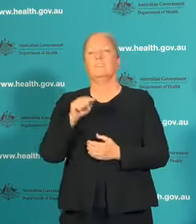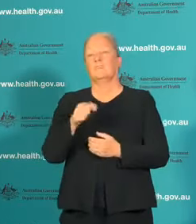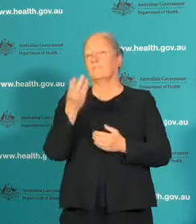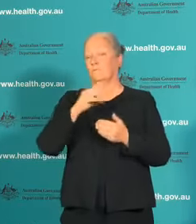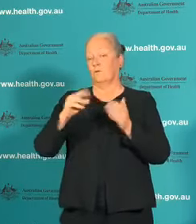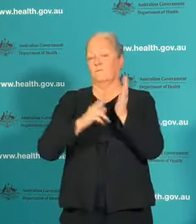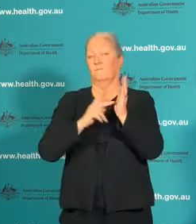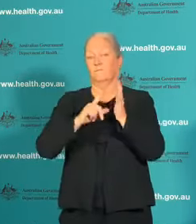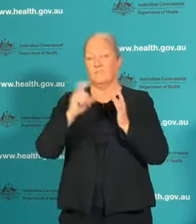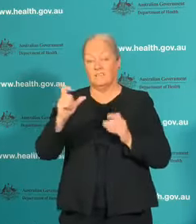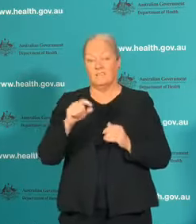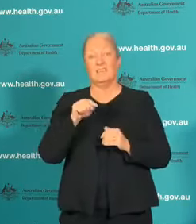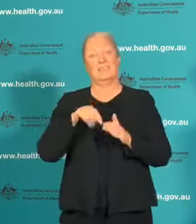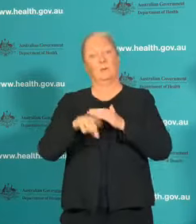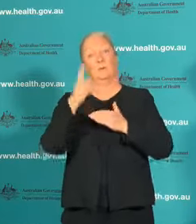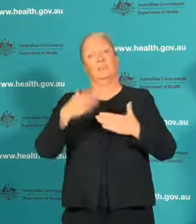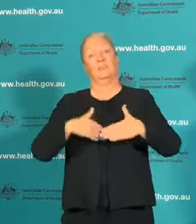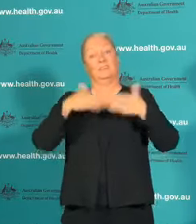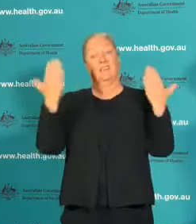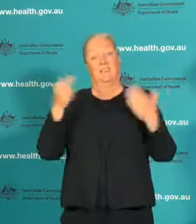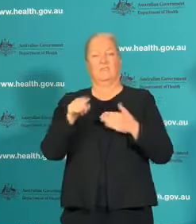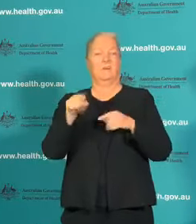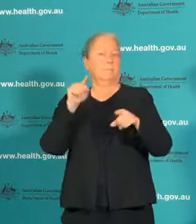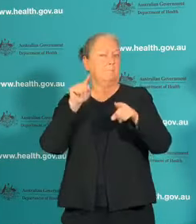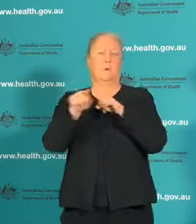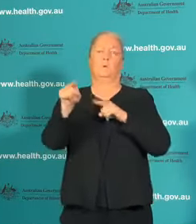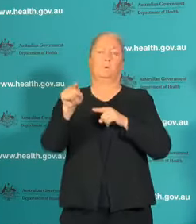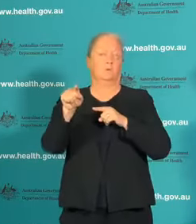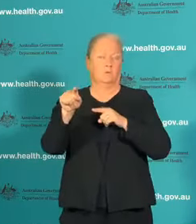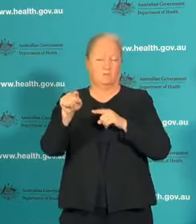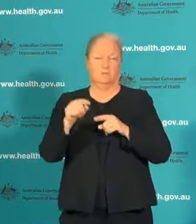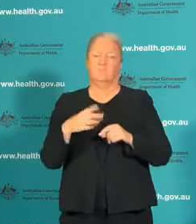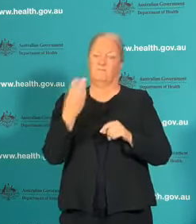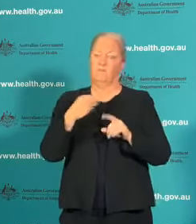deaths in a single day from COVID-19 in Australia and brings the number of